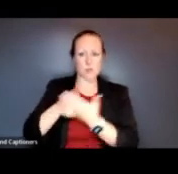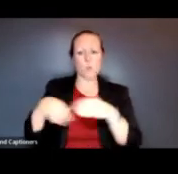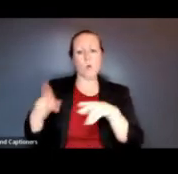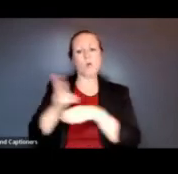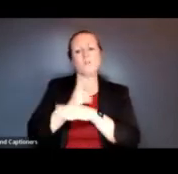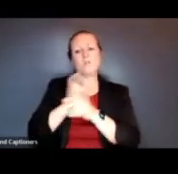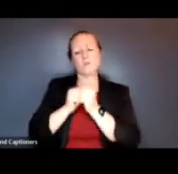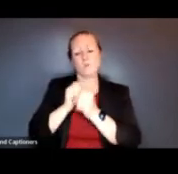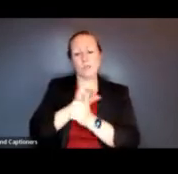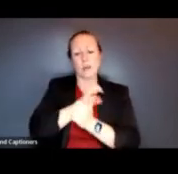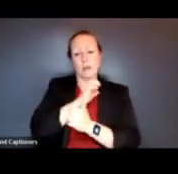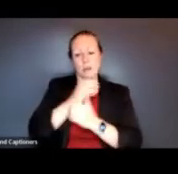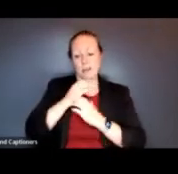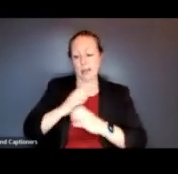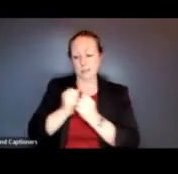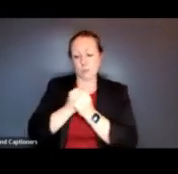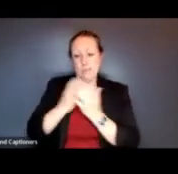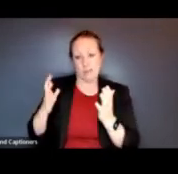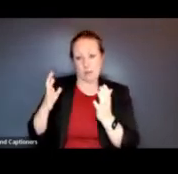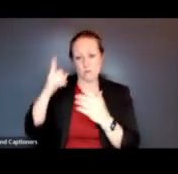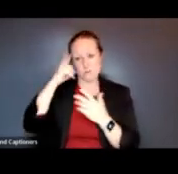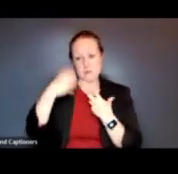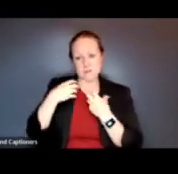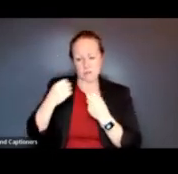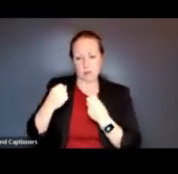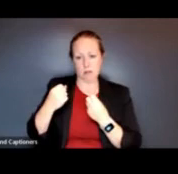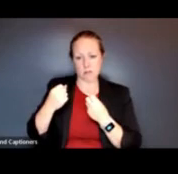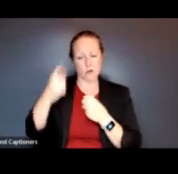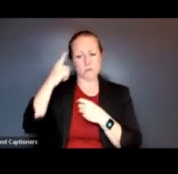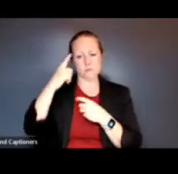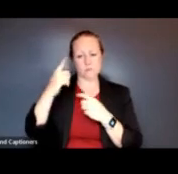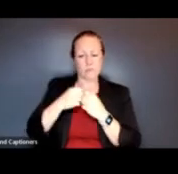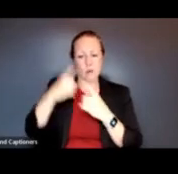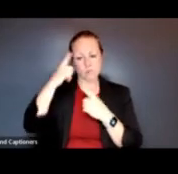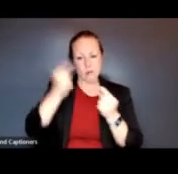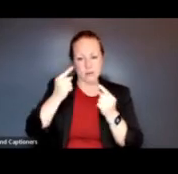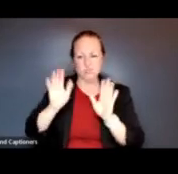appropriate. What you may find is that sometimes people with